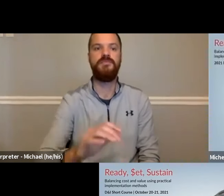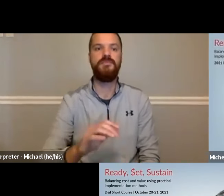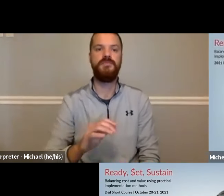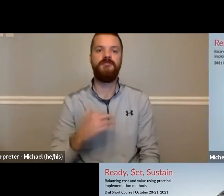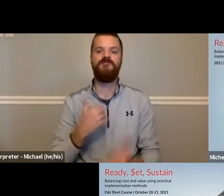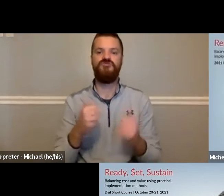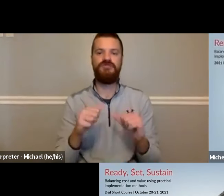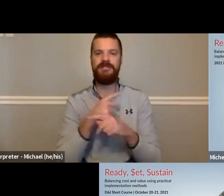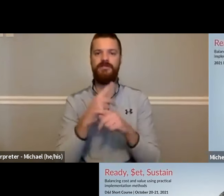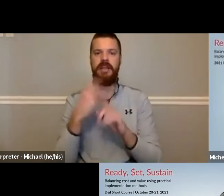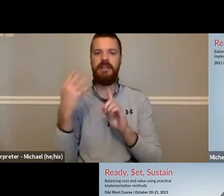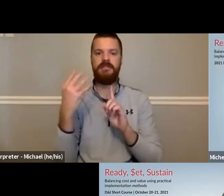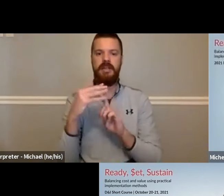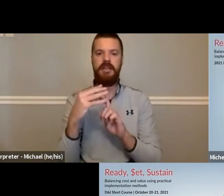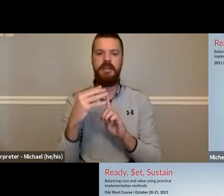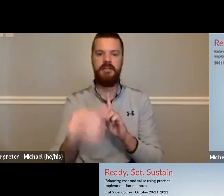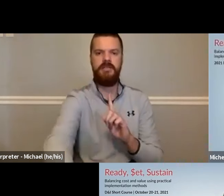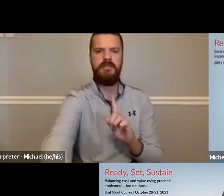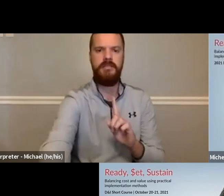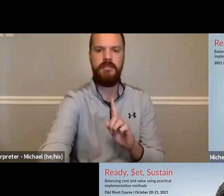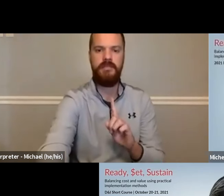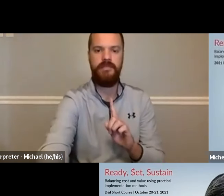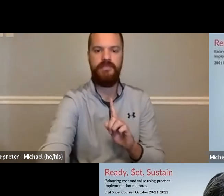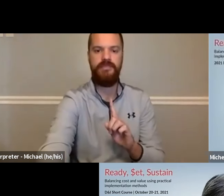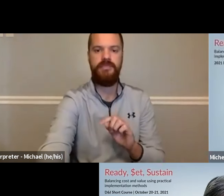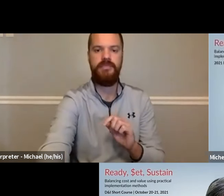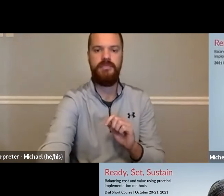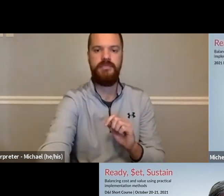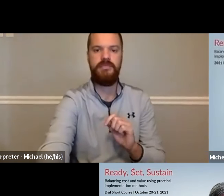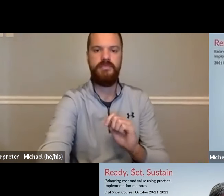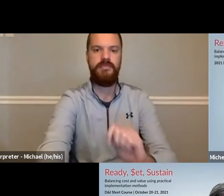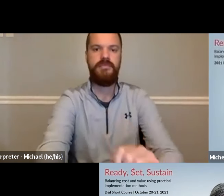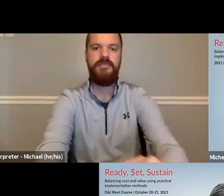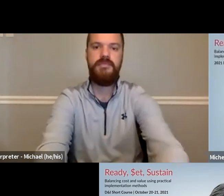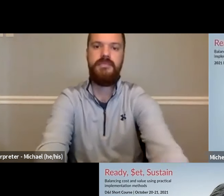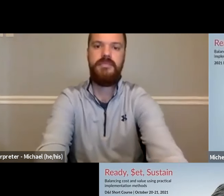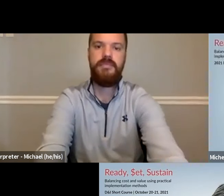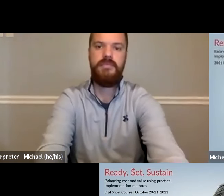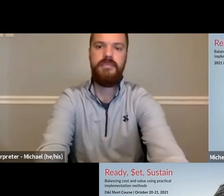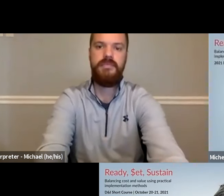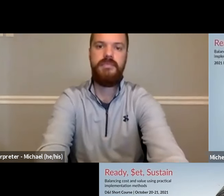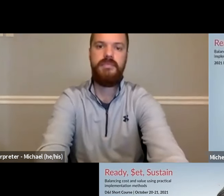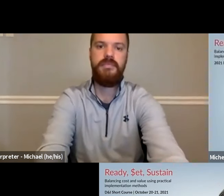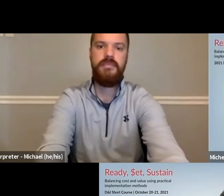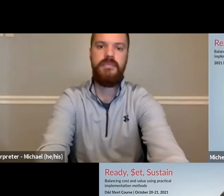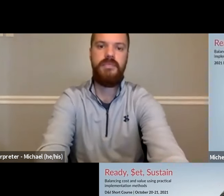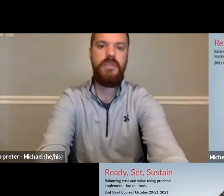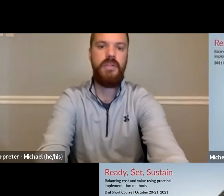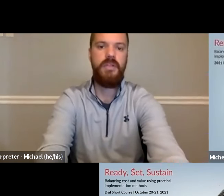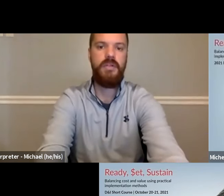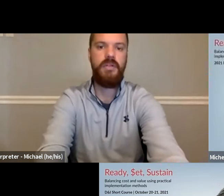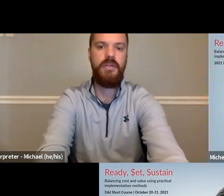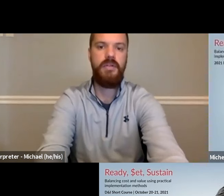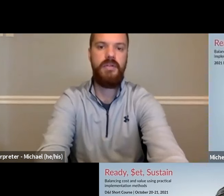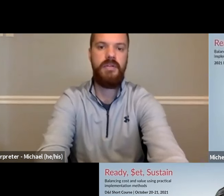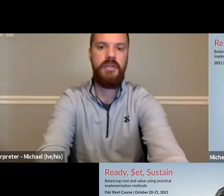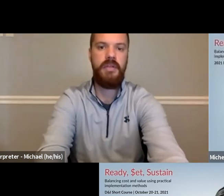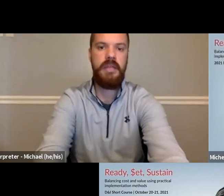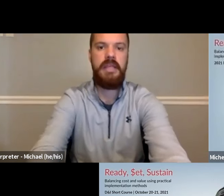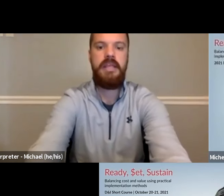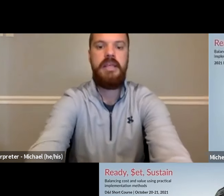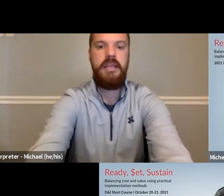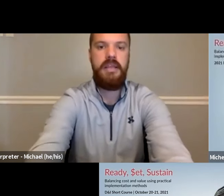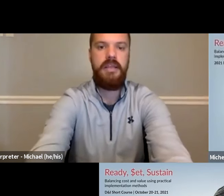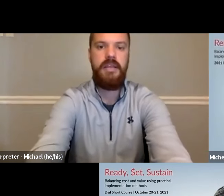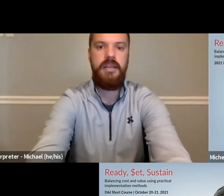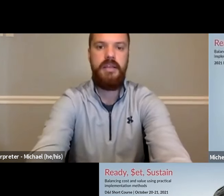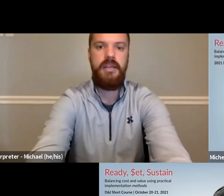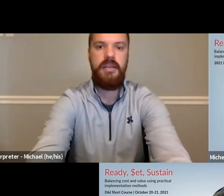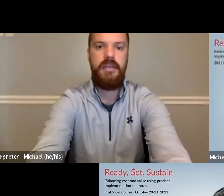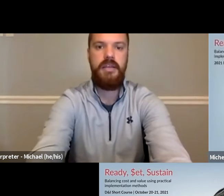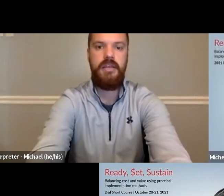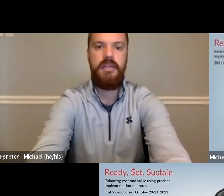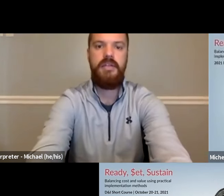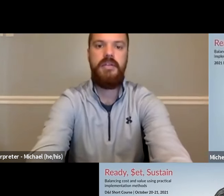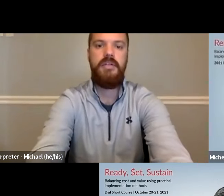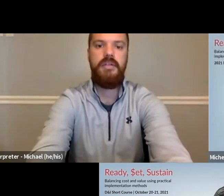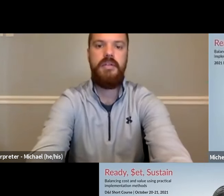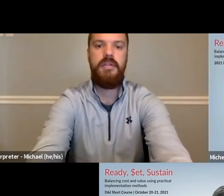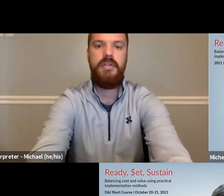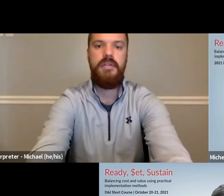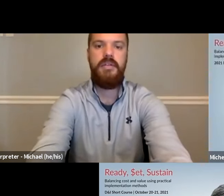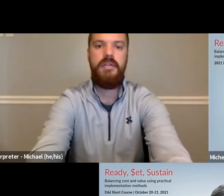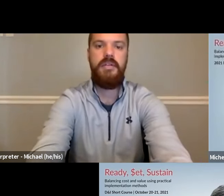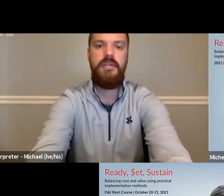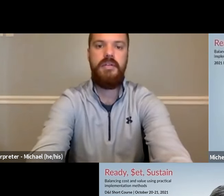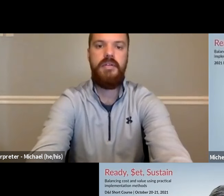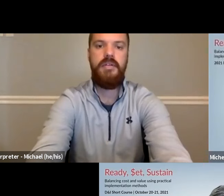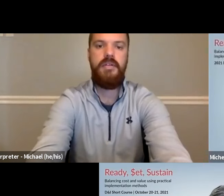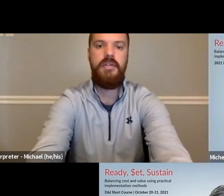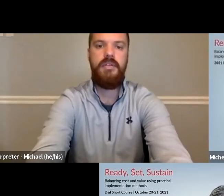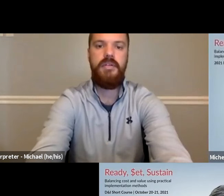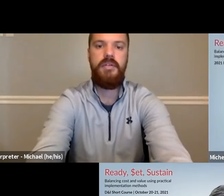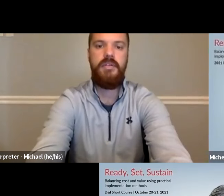Jane Mahoney: Greg and Lisa will provide commentary and lead our discussion regarding these case studies so i'd like to turn it over to Michelle first.